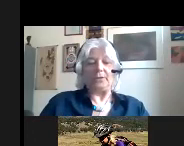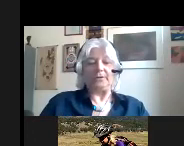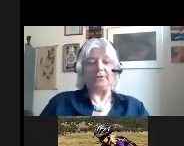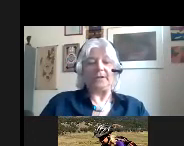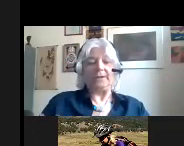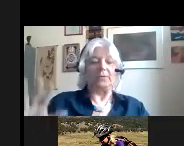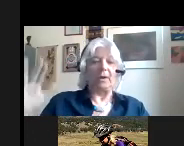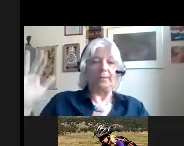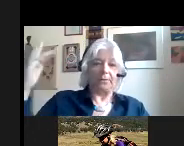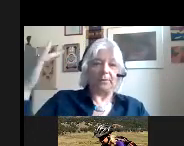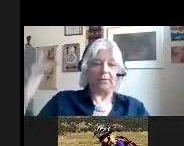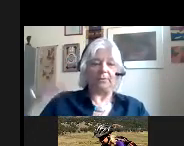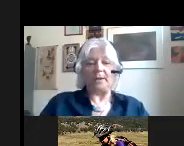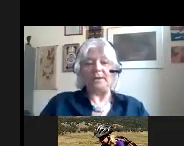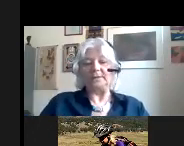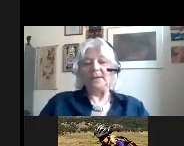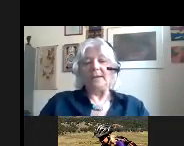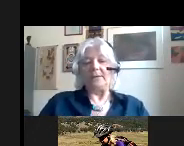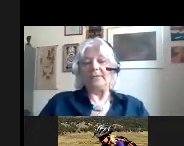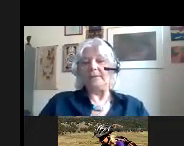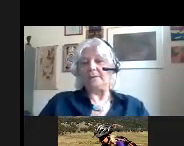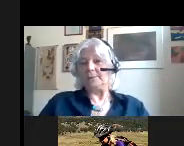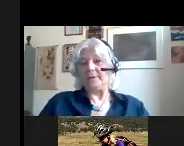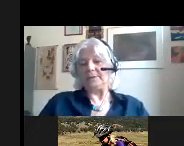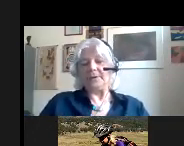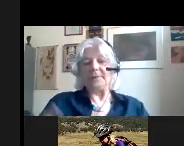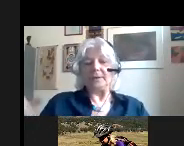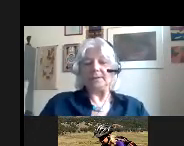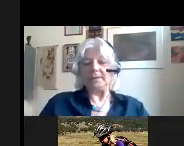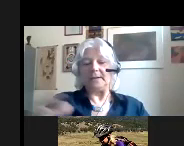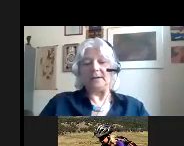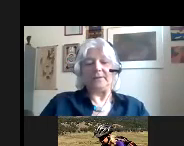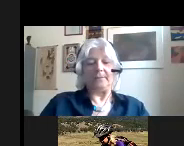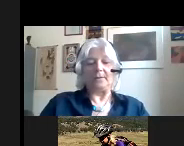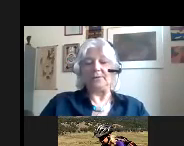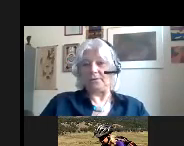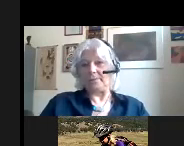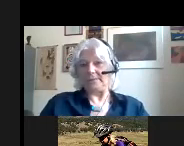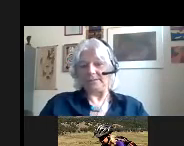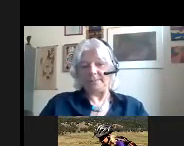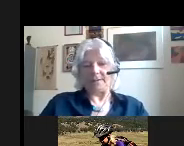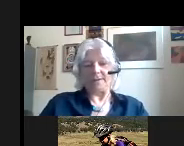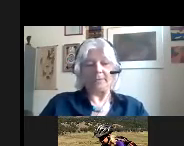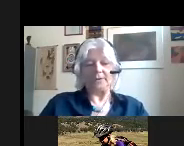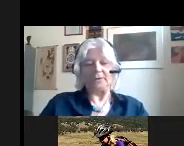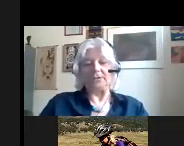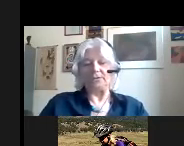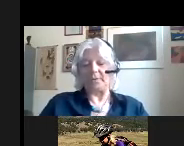understand that trauma is going to arise out of an experience that could be an isolated event but also from that systematic oppression, discrimination